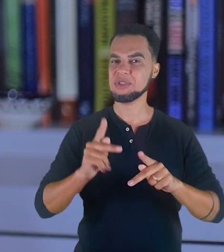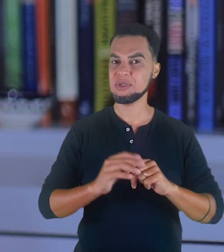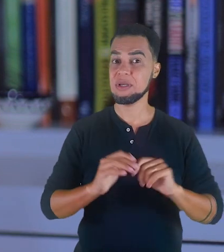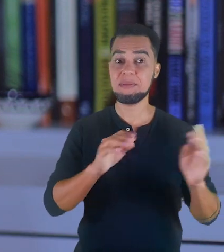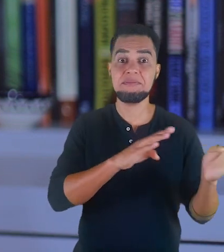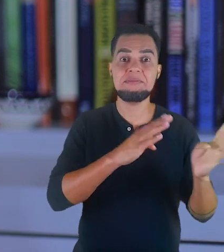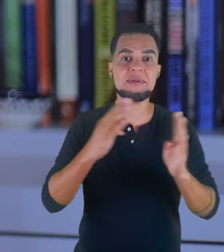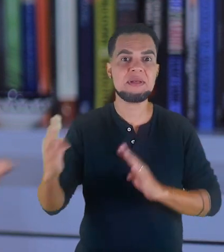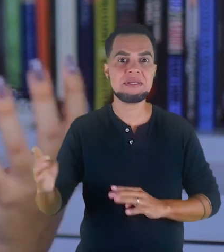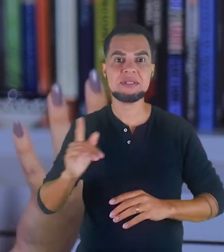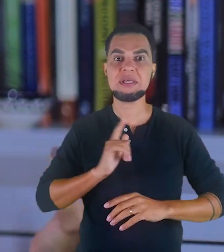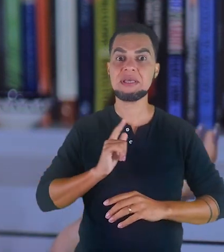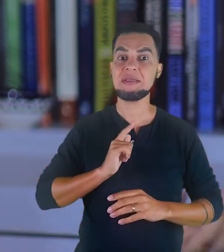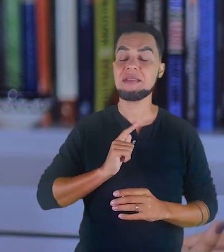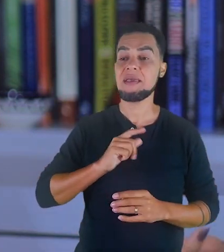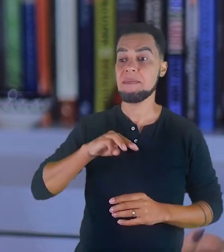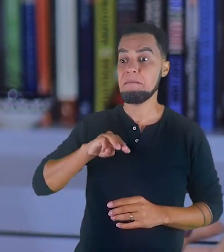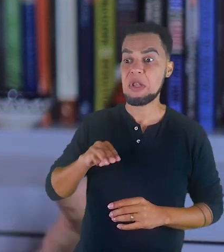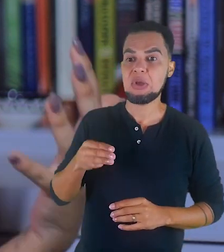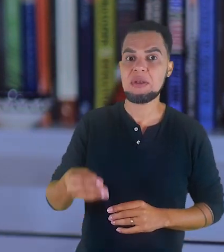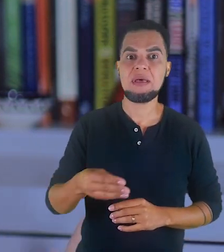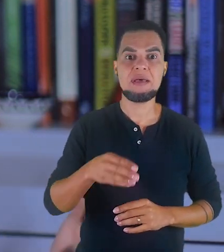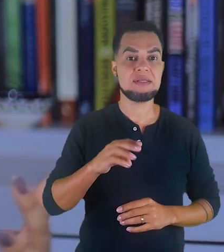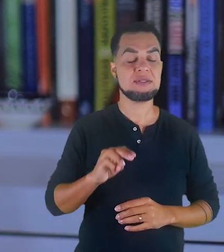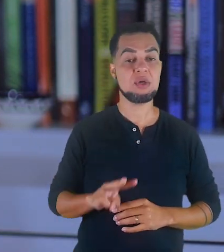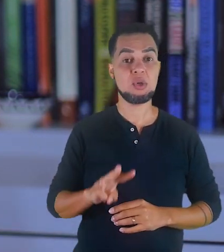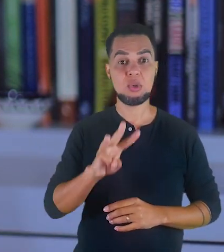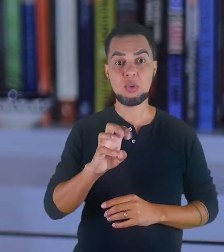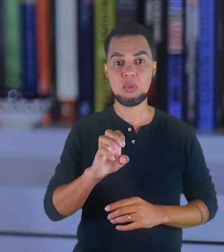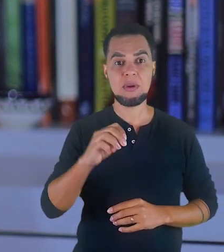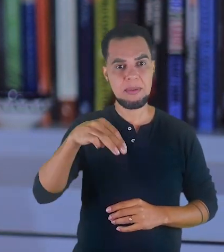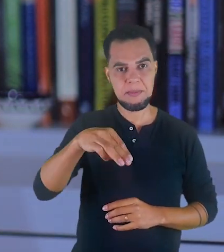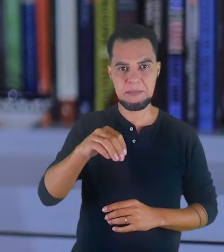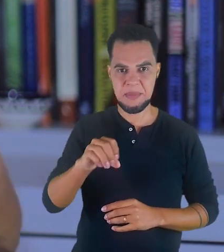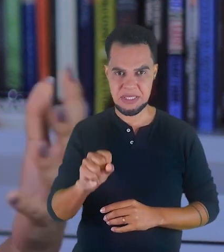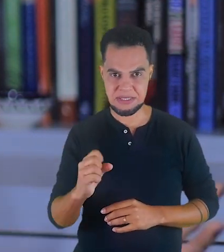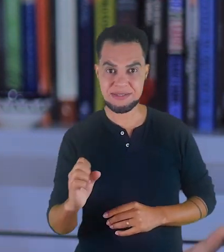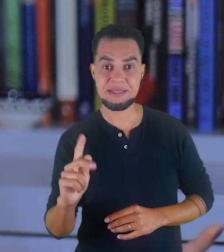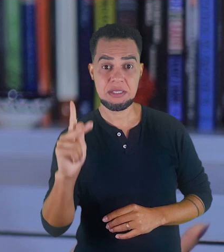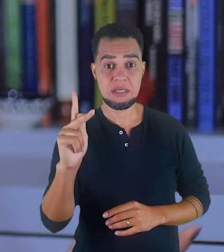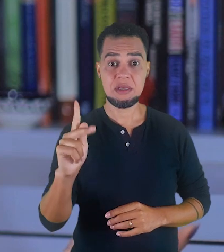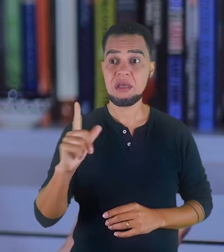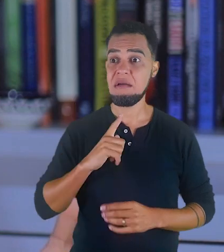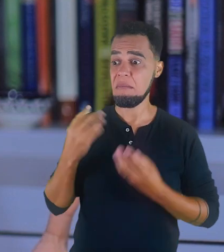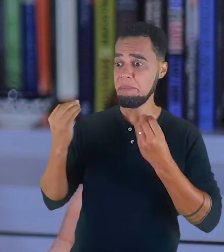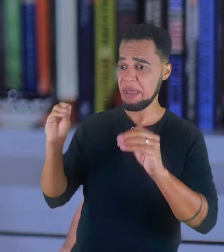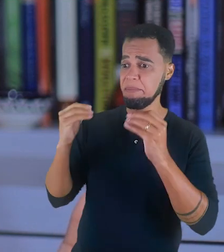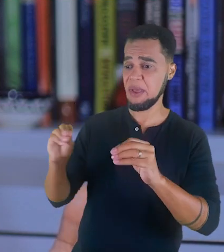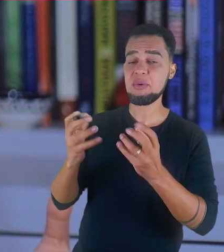processes that include billionaires like Elon Musk doing whatever he wants on Twitter,